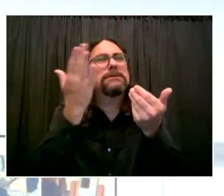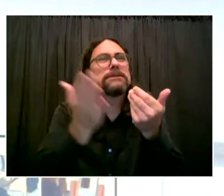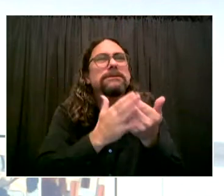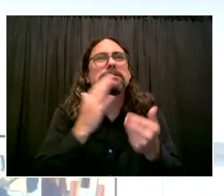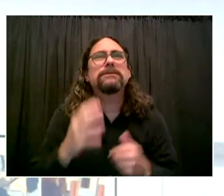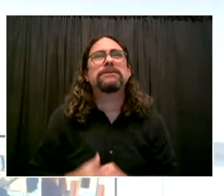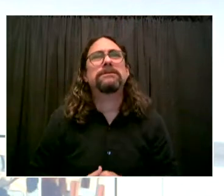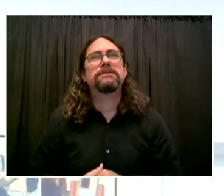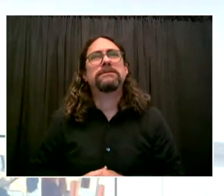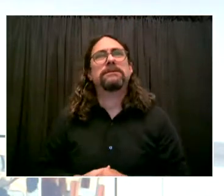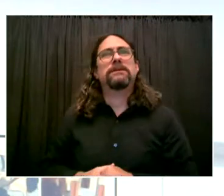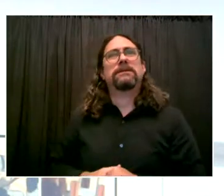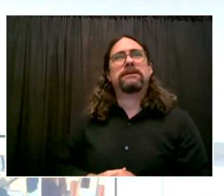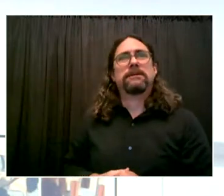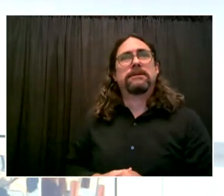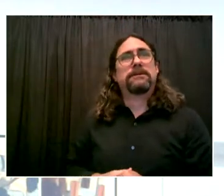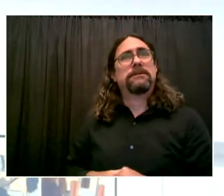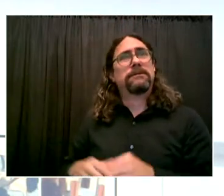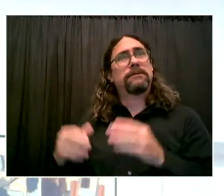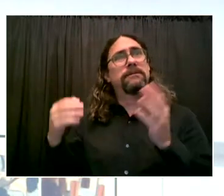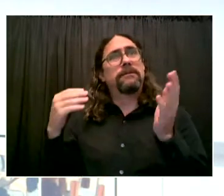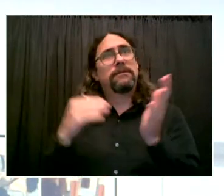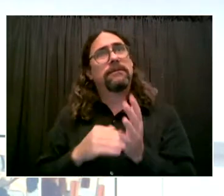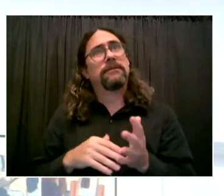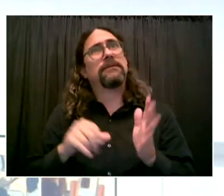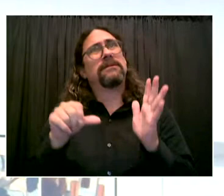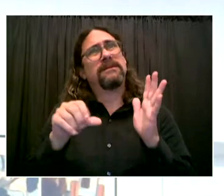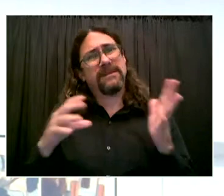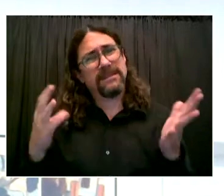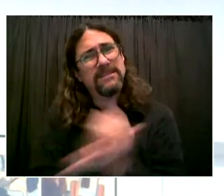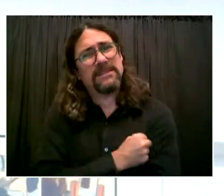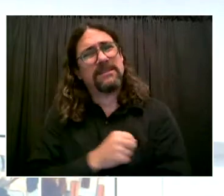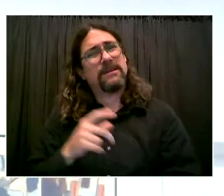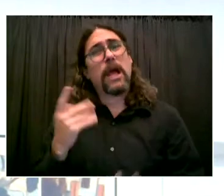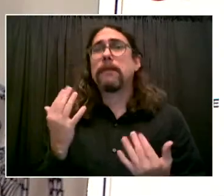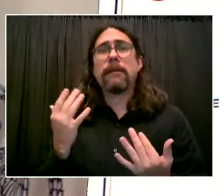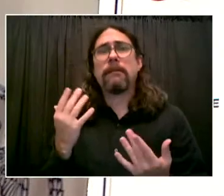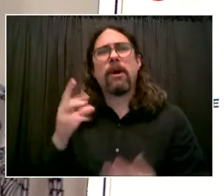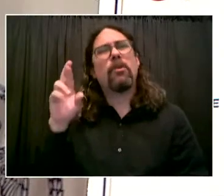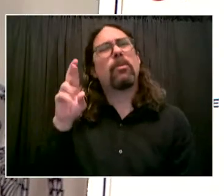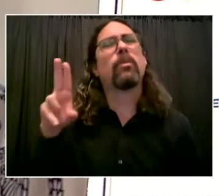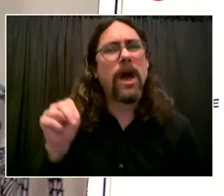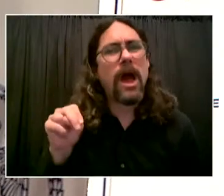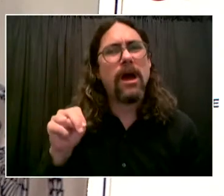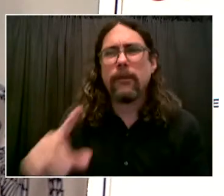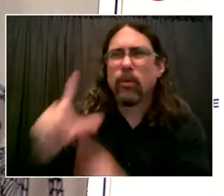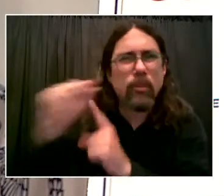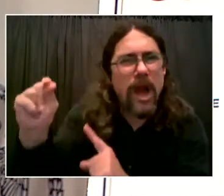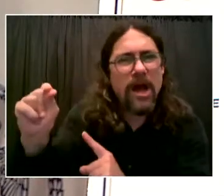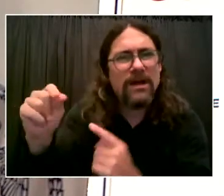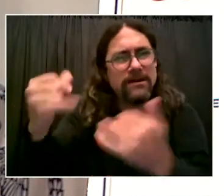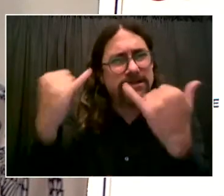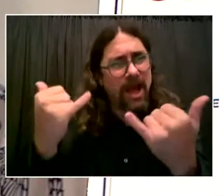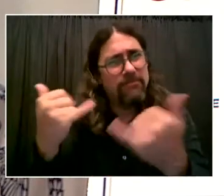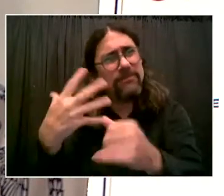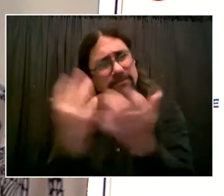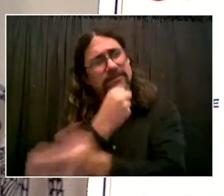AS YOU HAVE HEARD FROM US